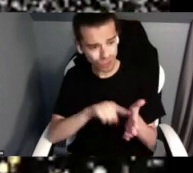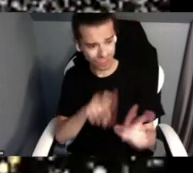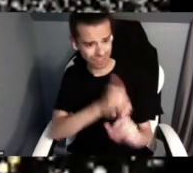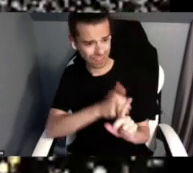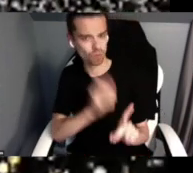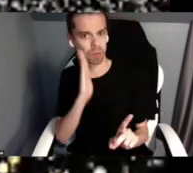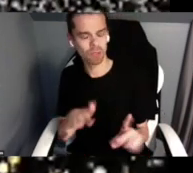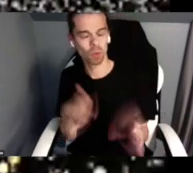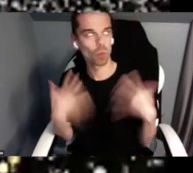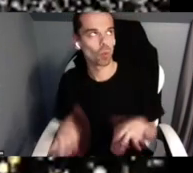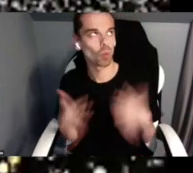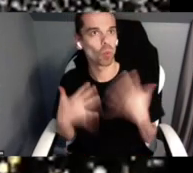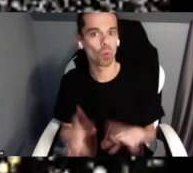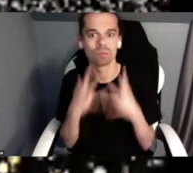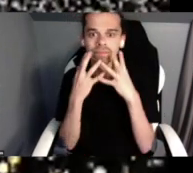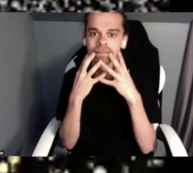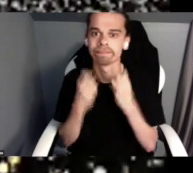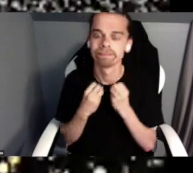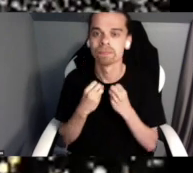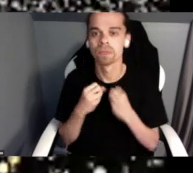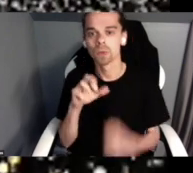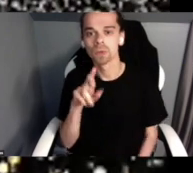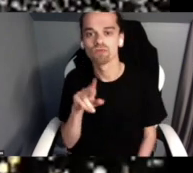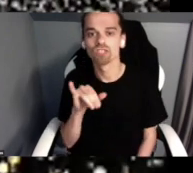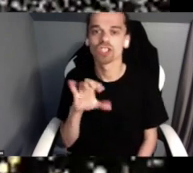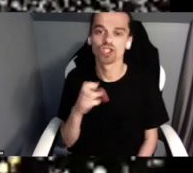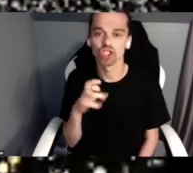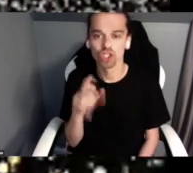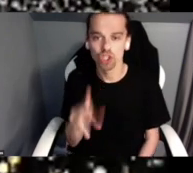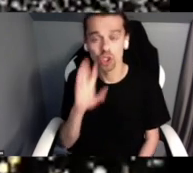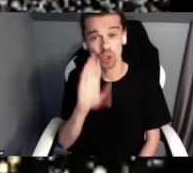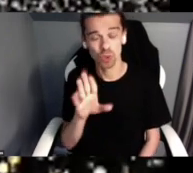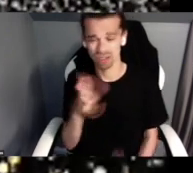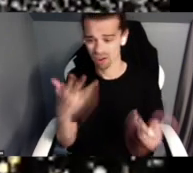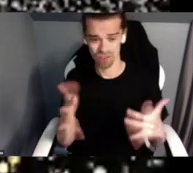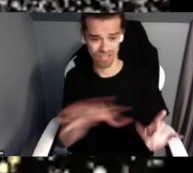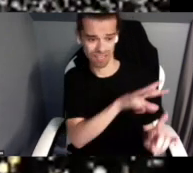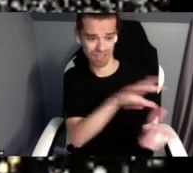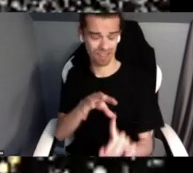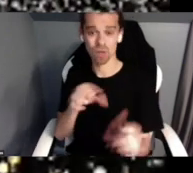And then you're already framing it around equity. You're not just saying,